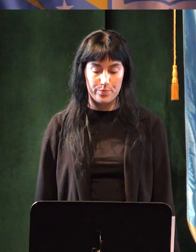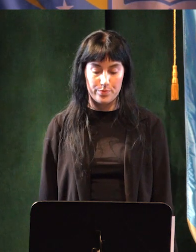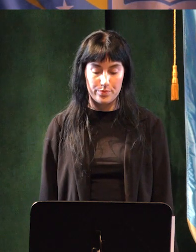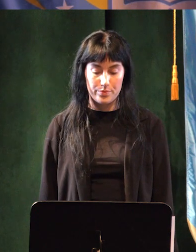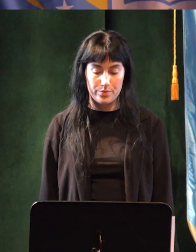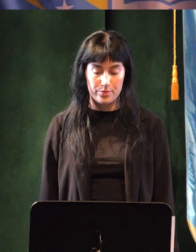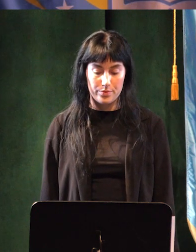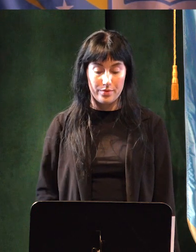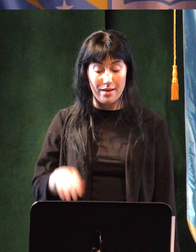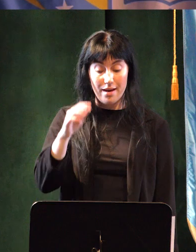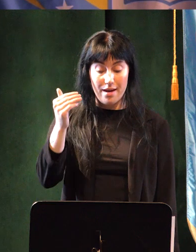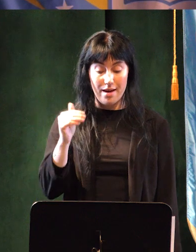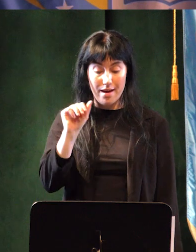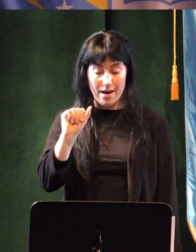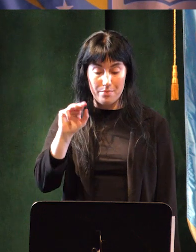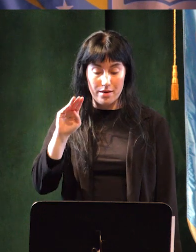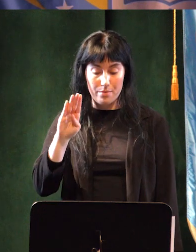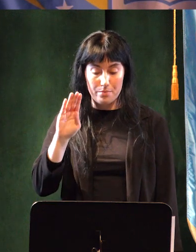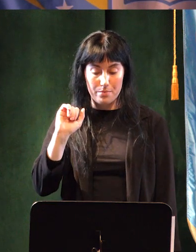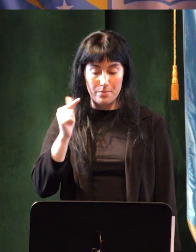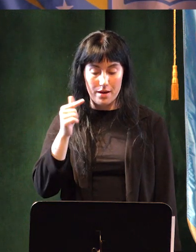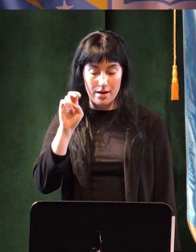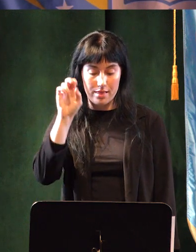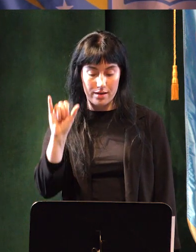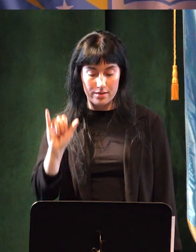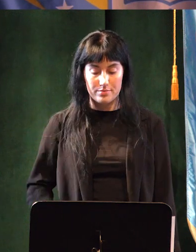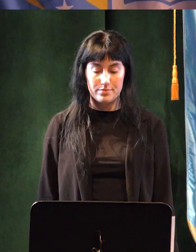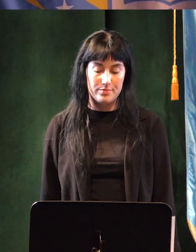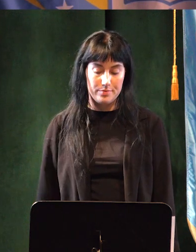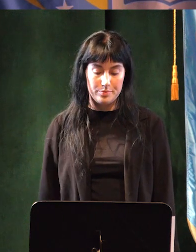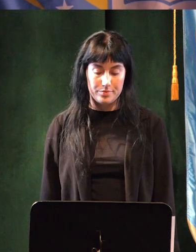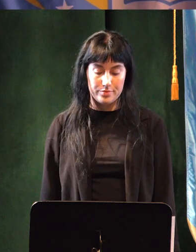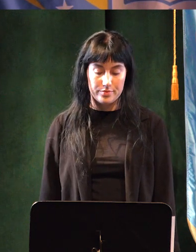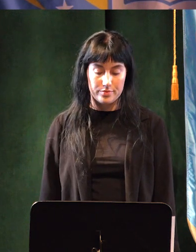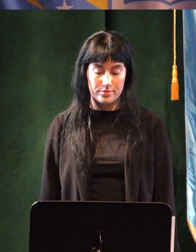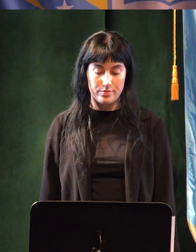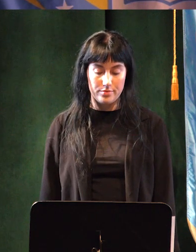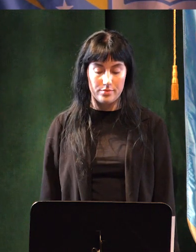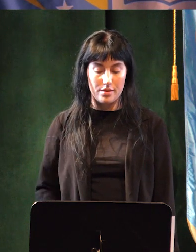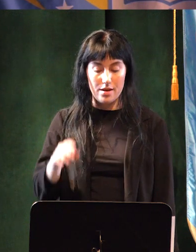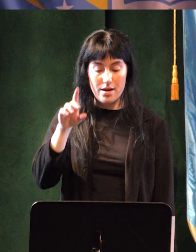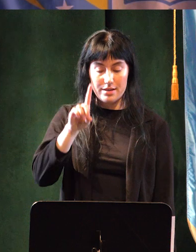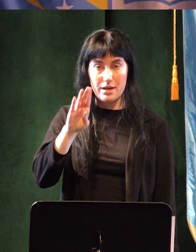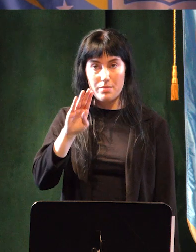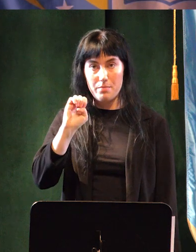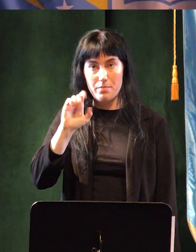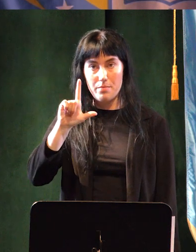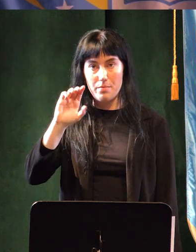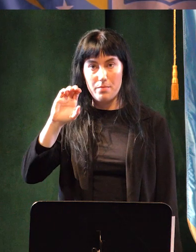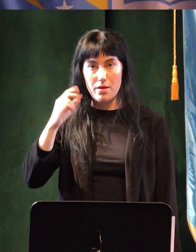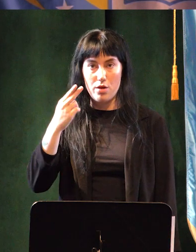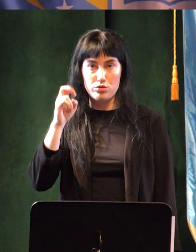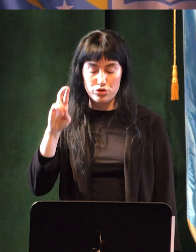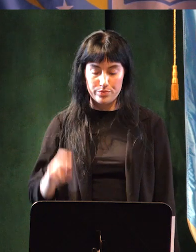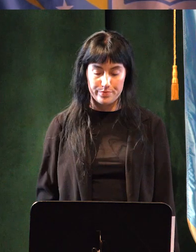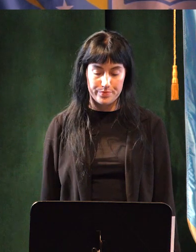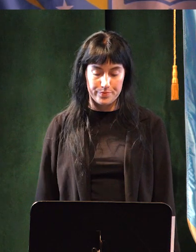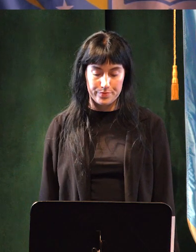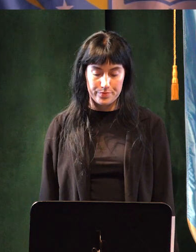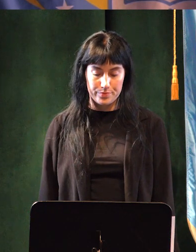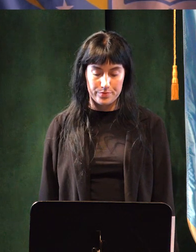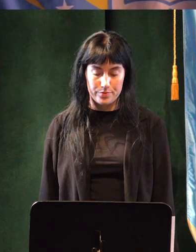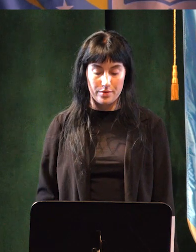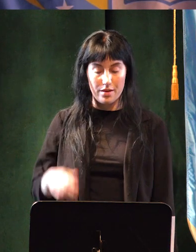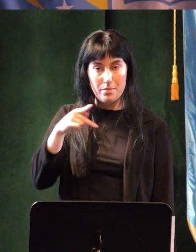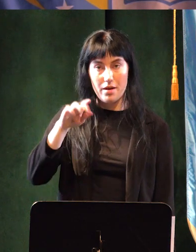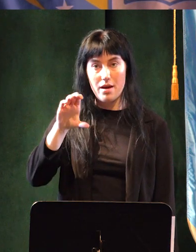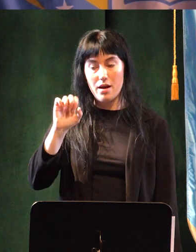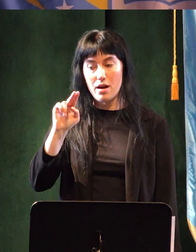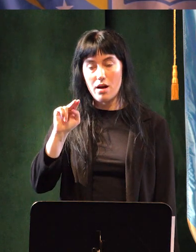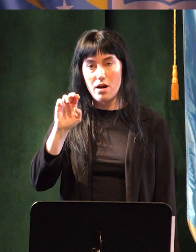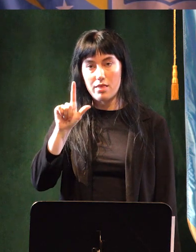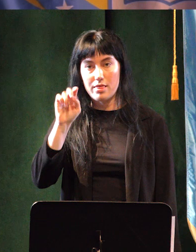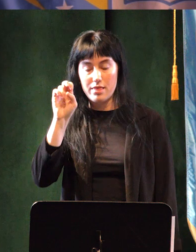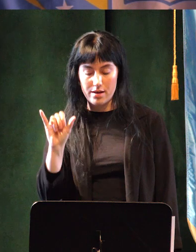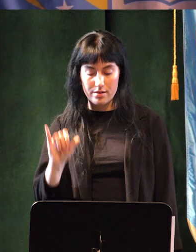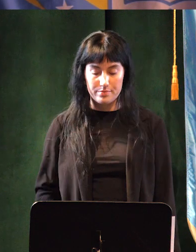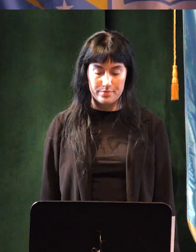Amy Bagley Damon Belcher Peyton Connelly